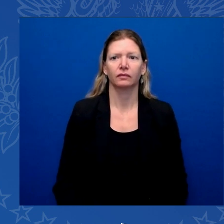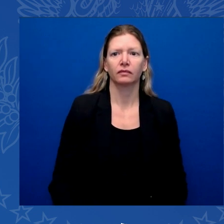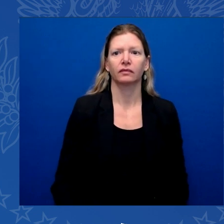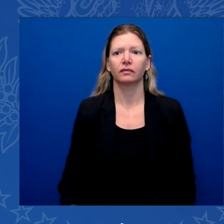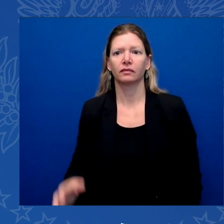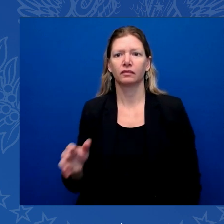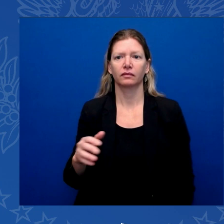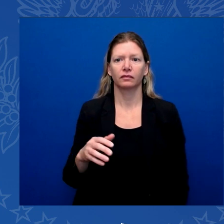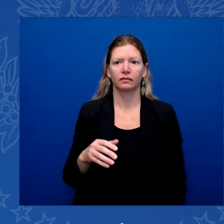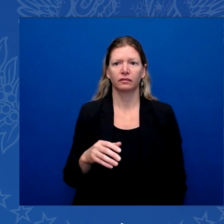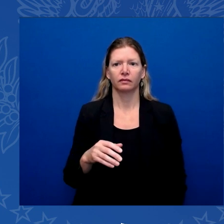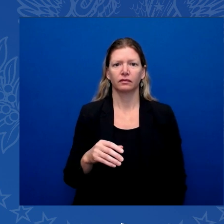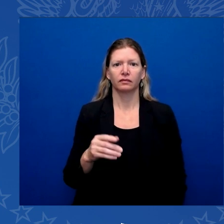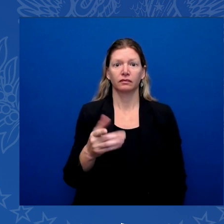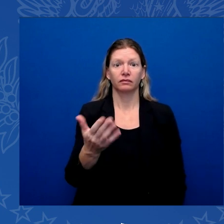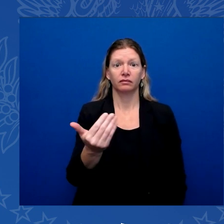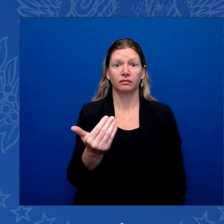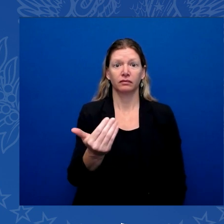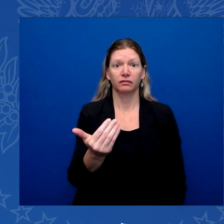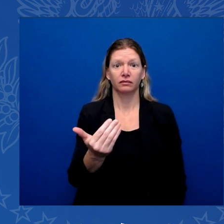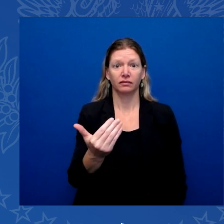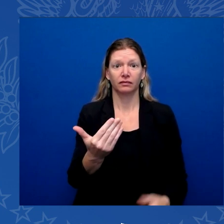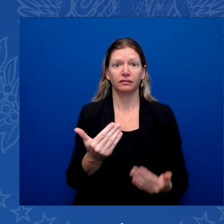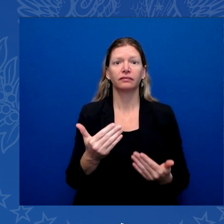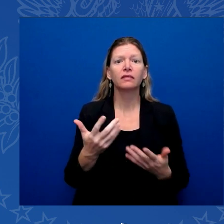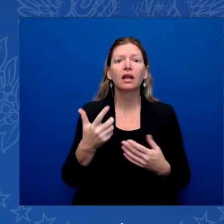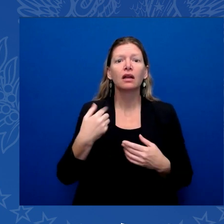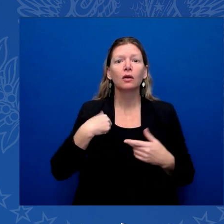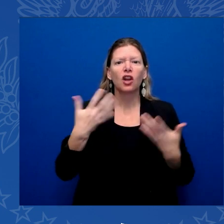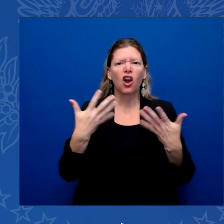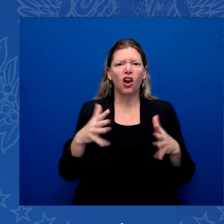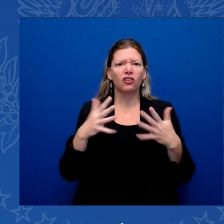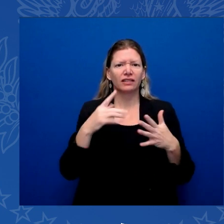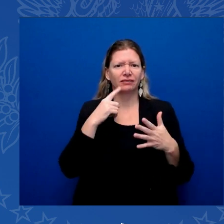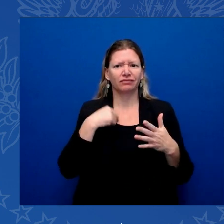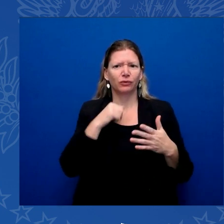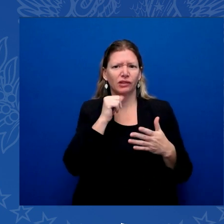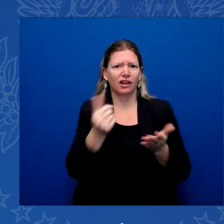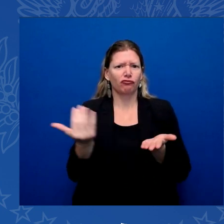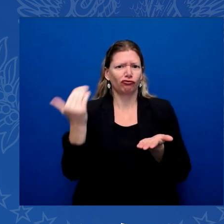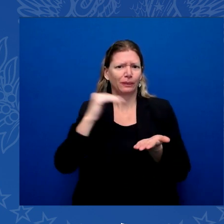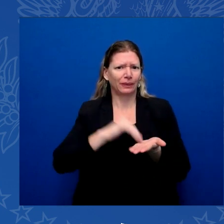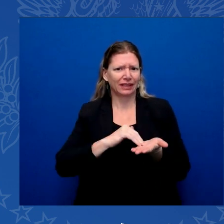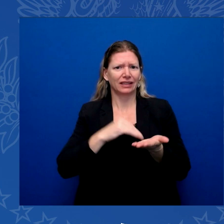So I will not to repeat it, just mention any two questions. The first is we have to be active